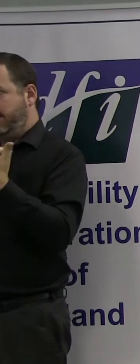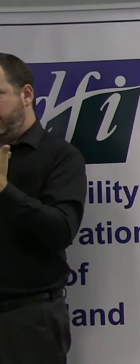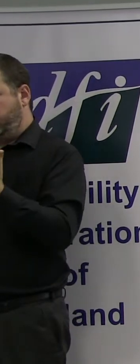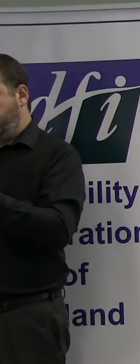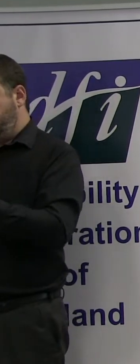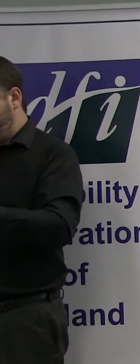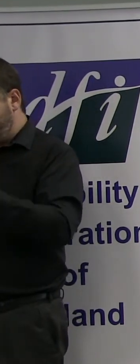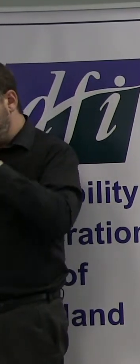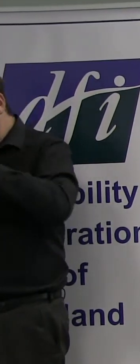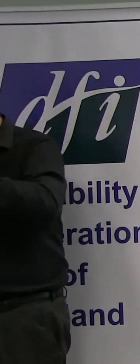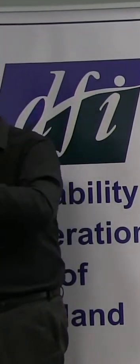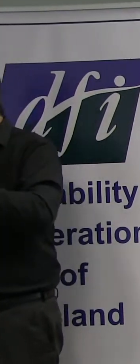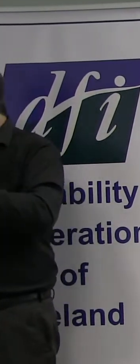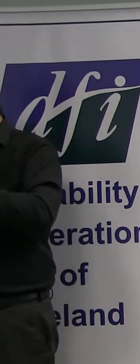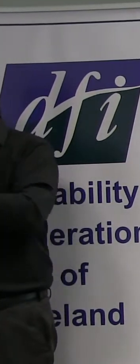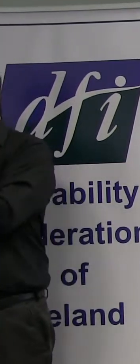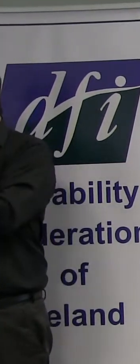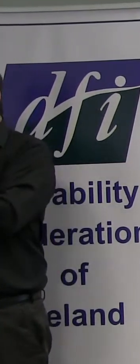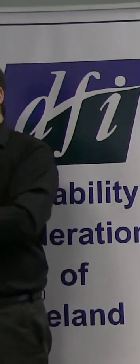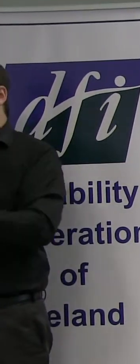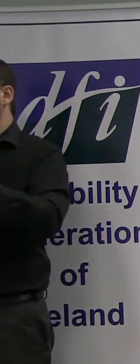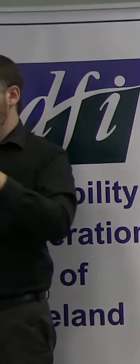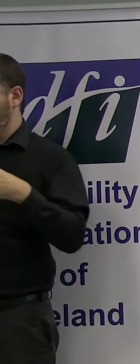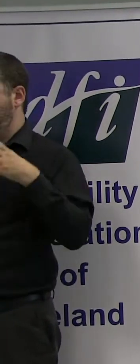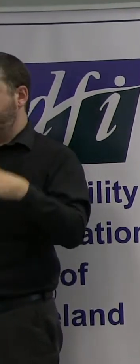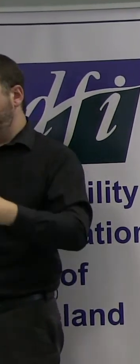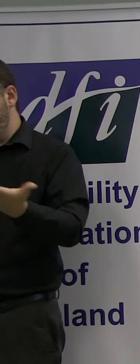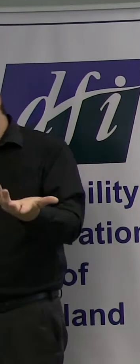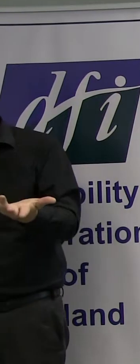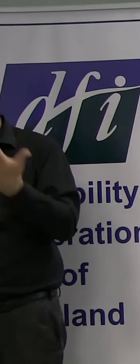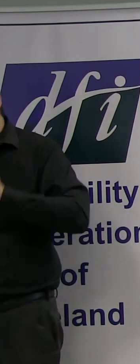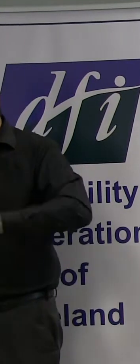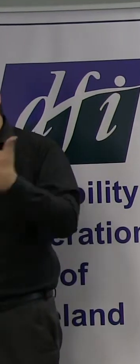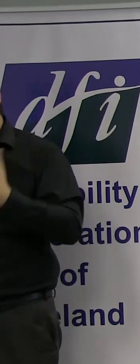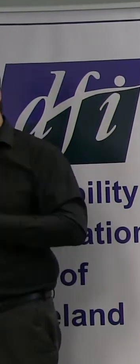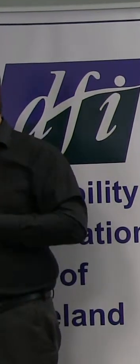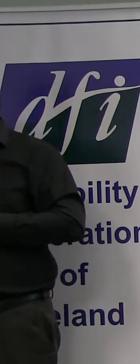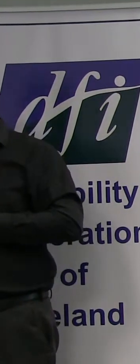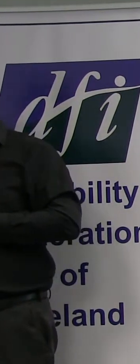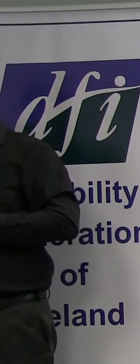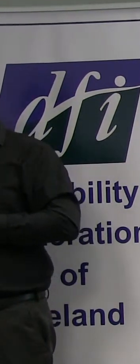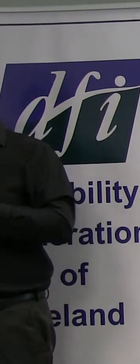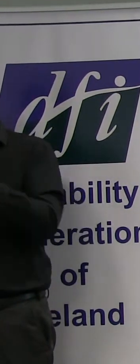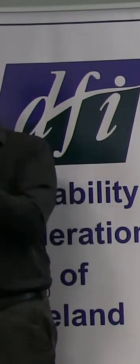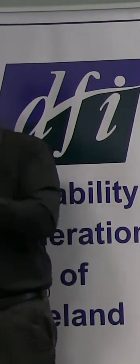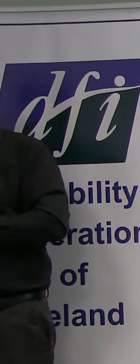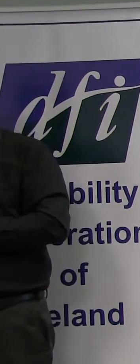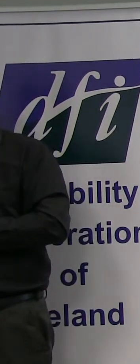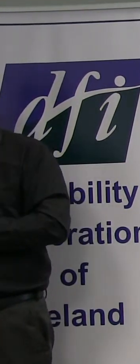charge you we seek assurances or results where we have get the assurances we need to trust these you cannot get the assurance of tharid escalate so rightly